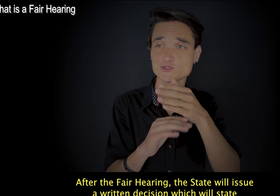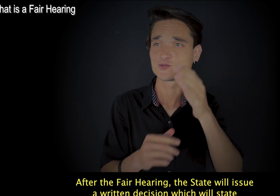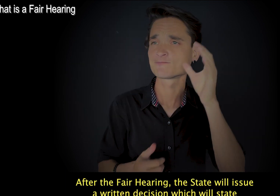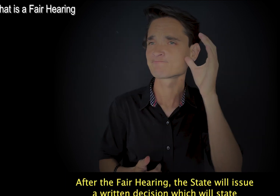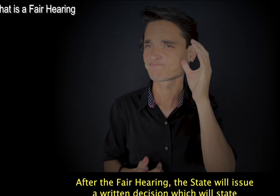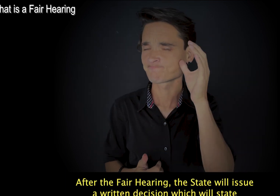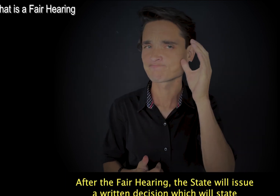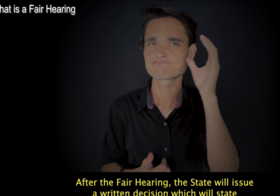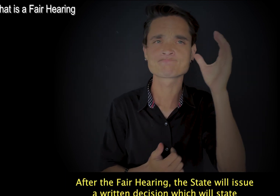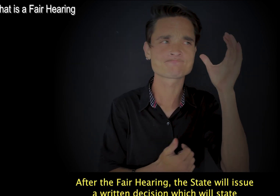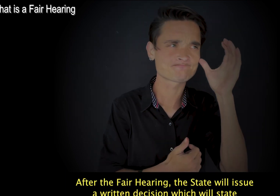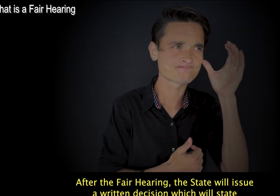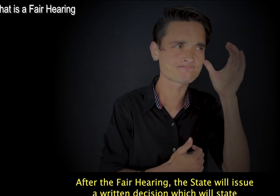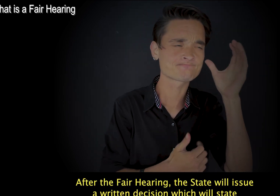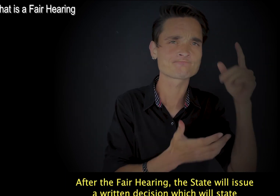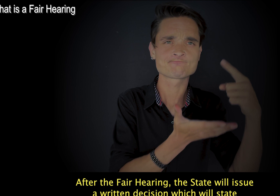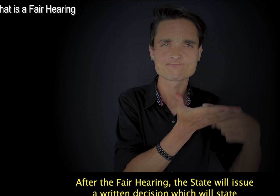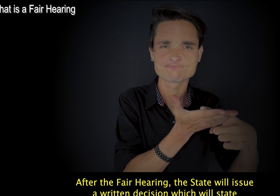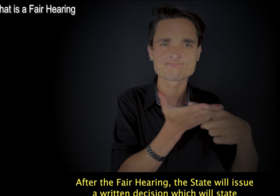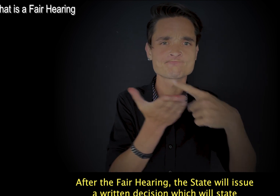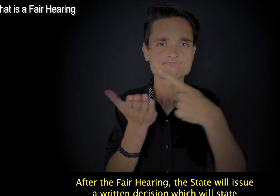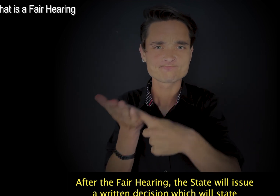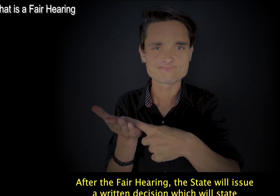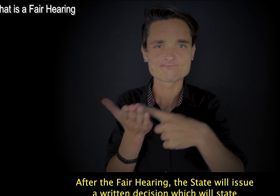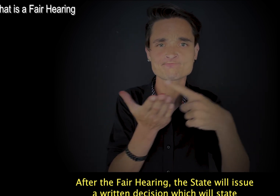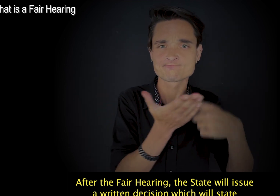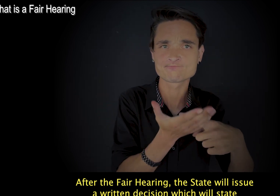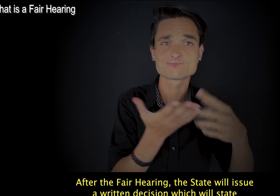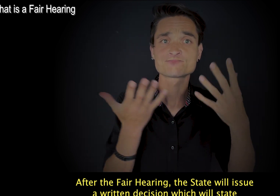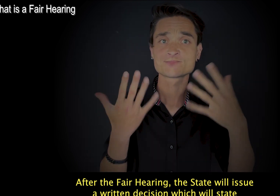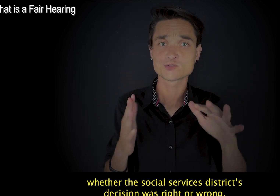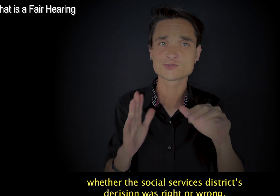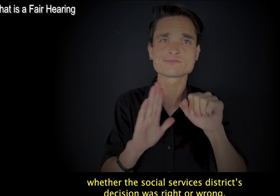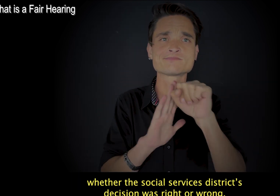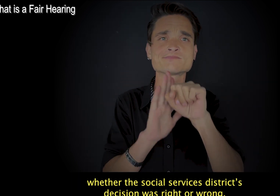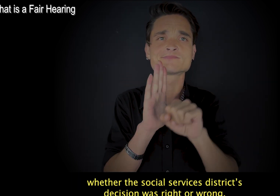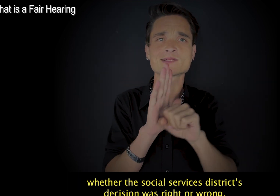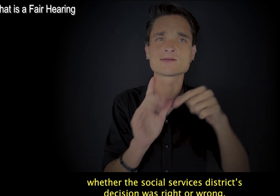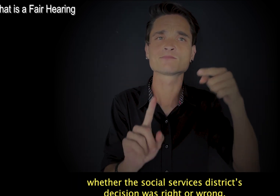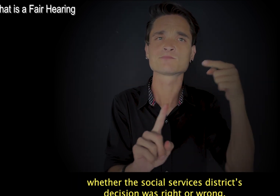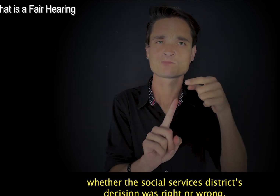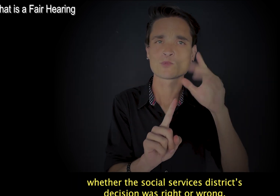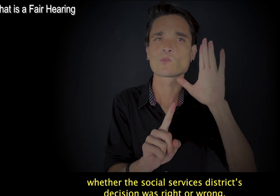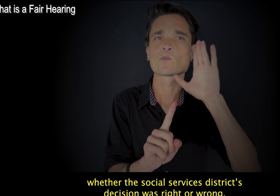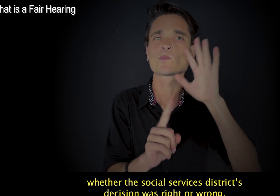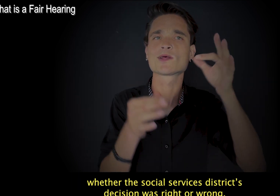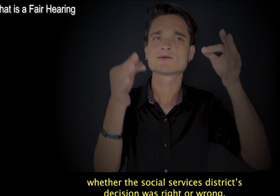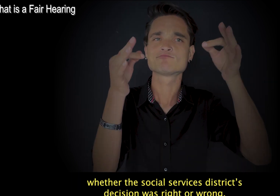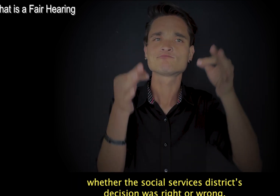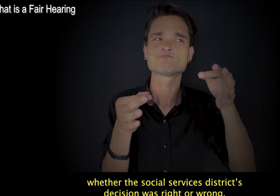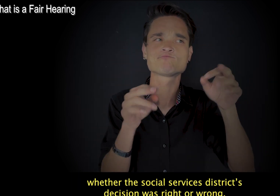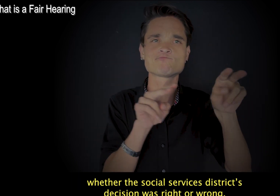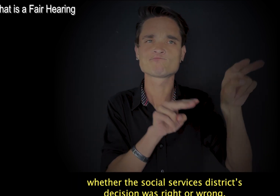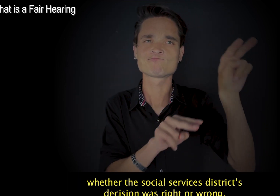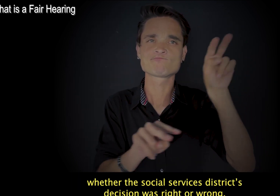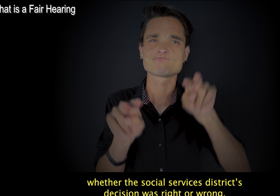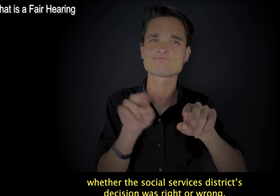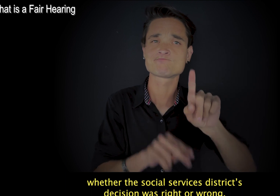After the Fair Hearing, the State will issue a written decision which will state whether the social services district’s decision was right or wrong.